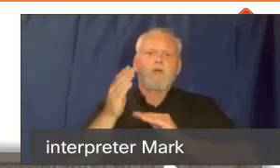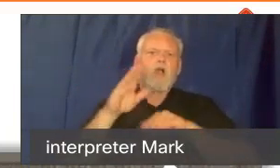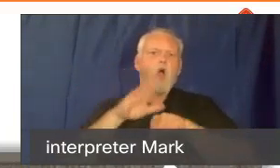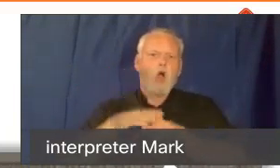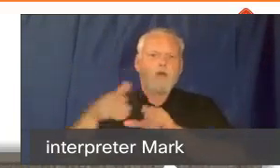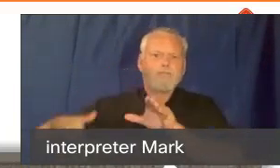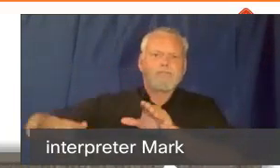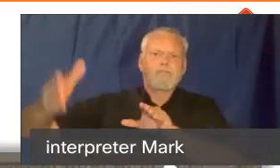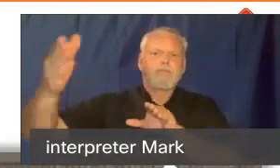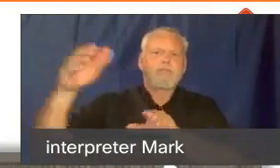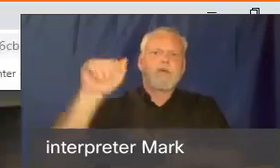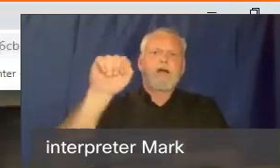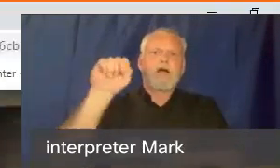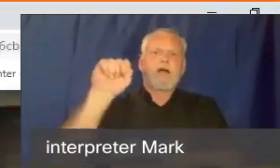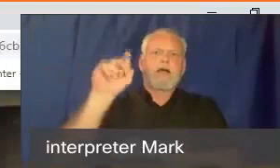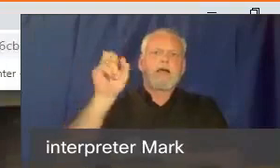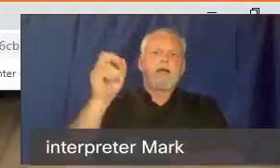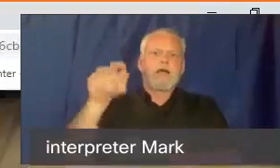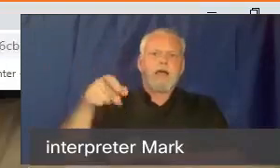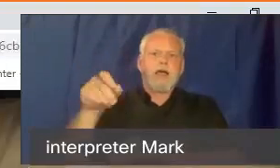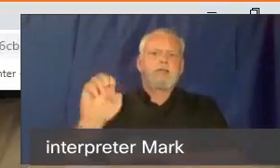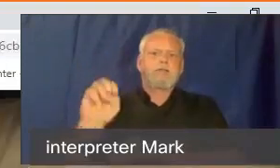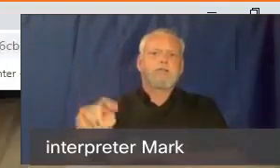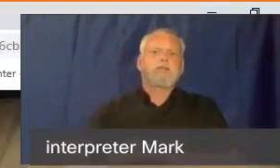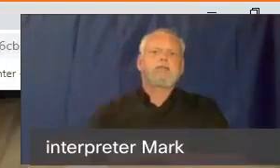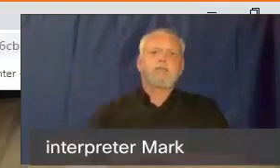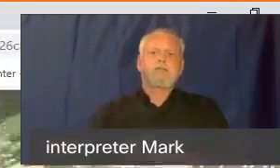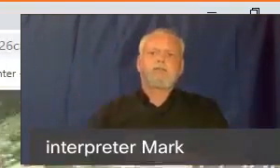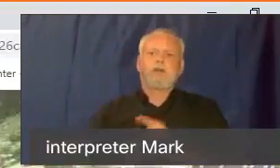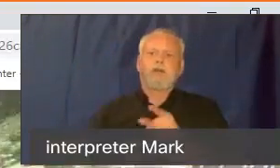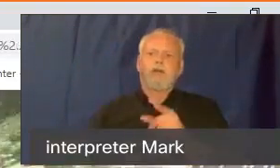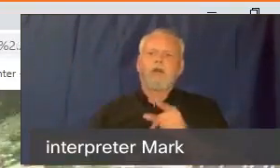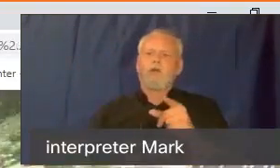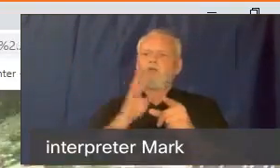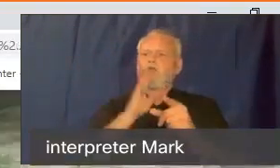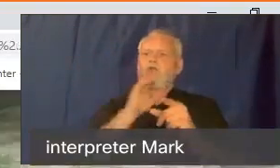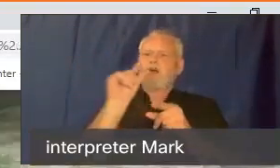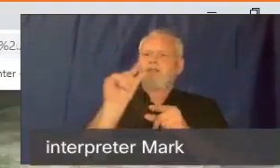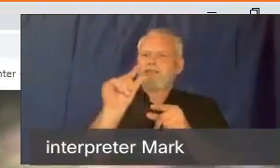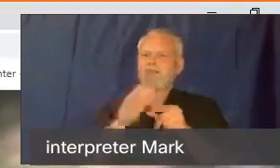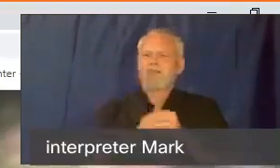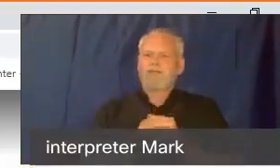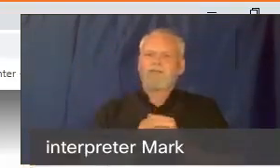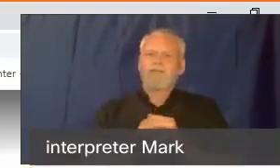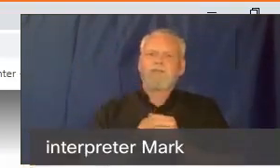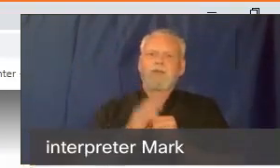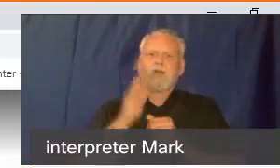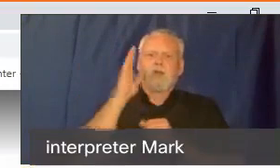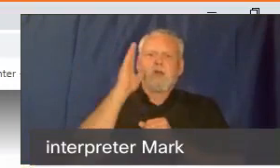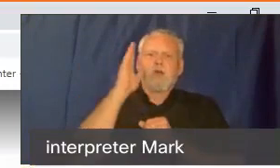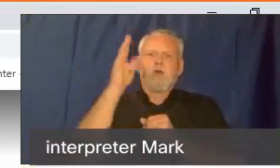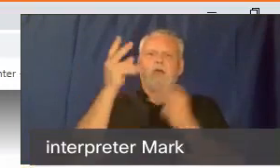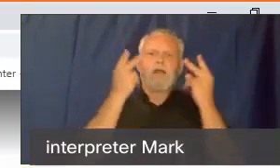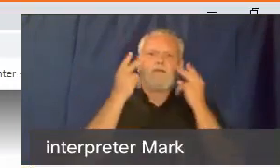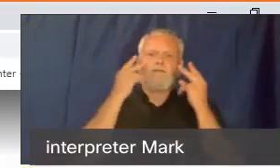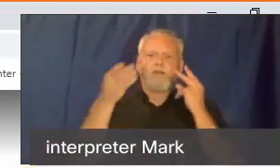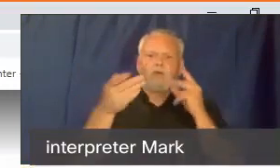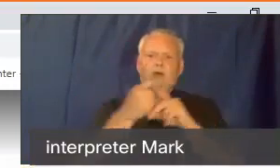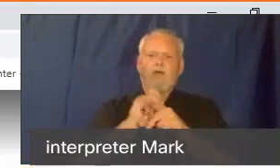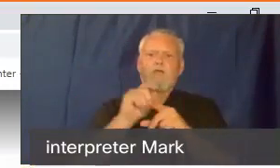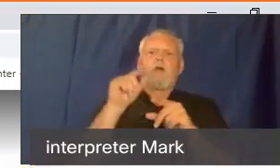Yeah, I don't know, maybe Steve, you can talk about this a little bit cause I think it will be you can get a visual here from the google's preview.